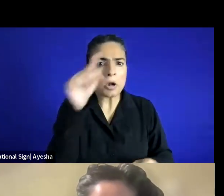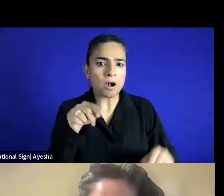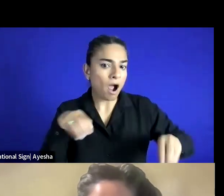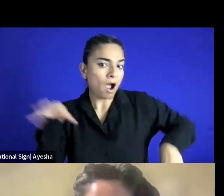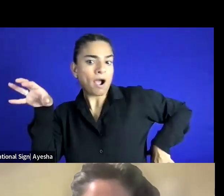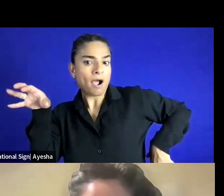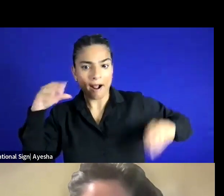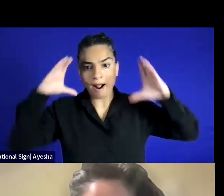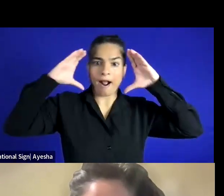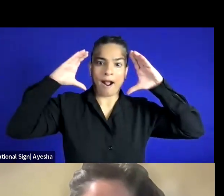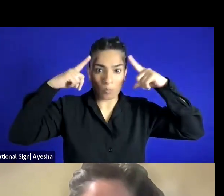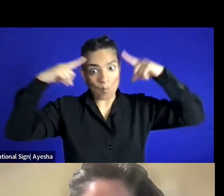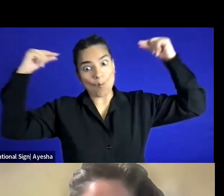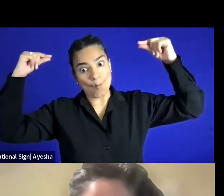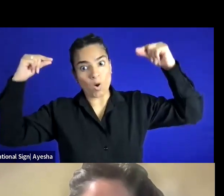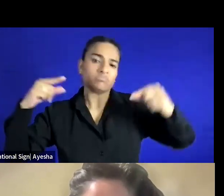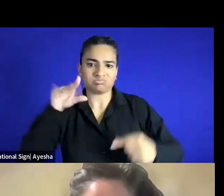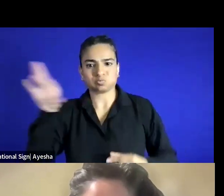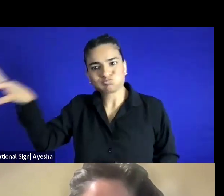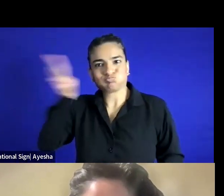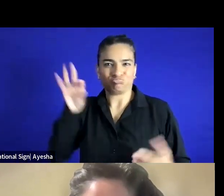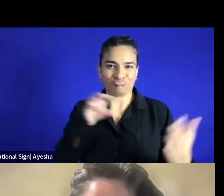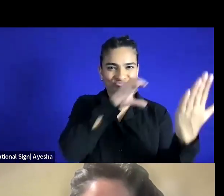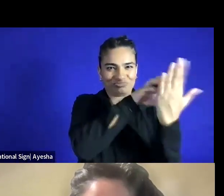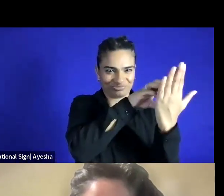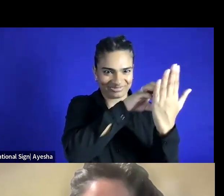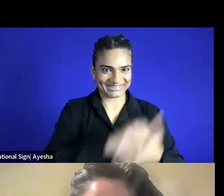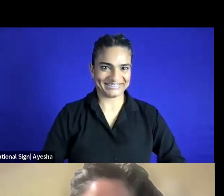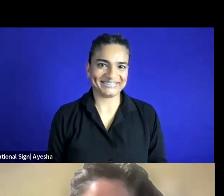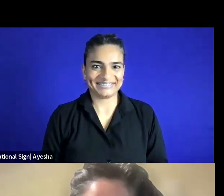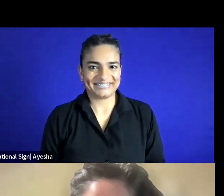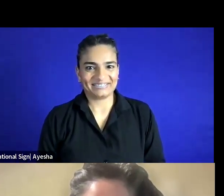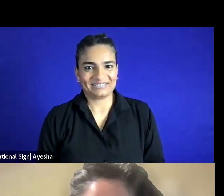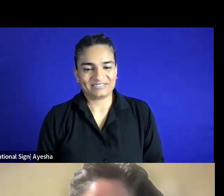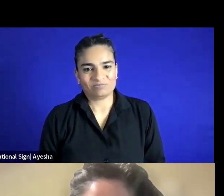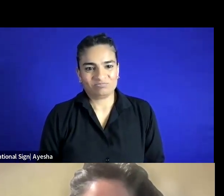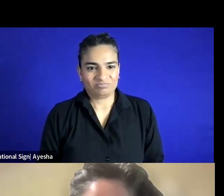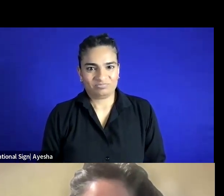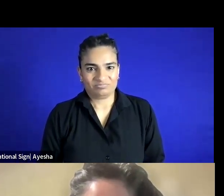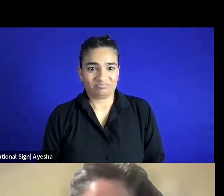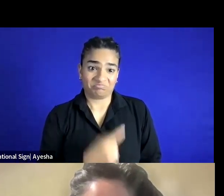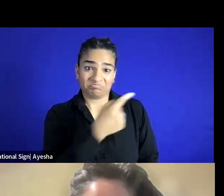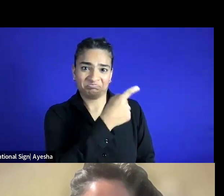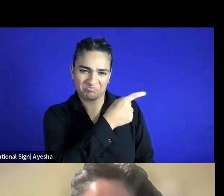Yes, you can choose an avatar that resembles you or something that is cool and you related.